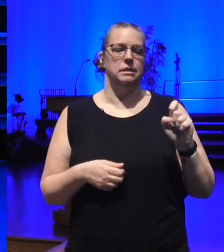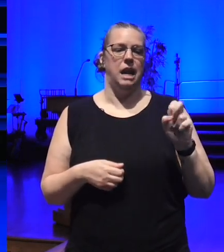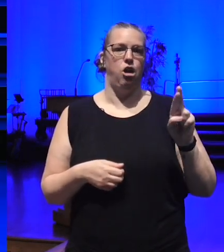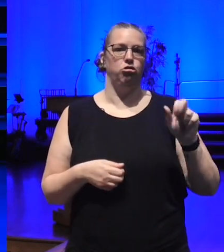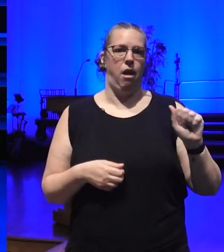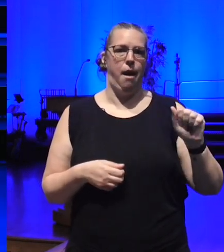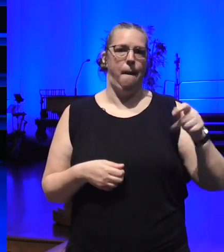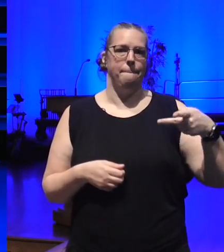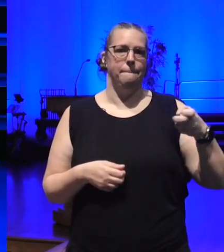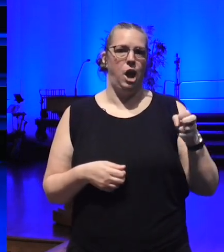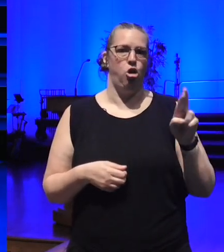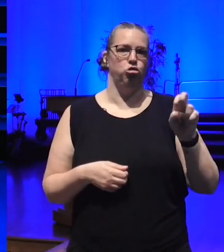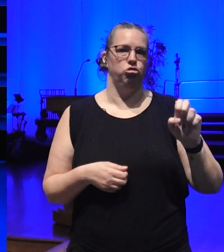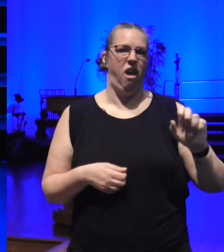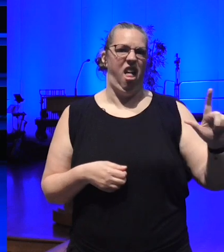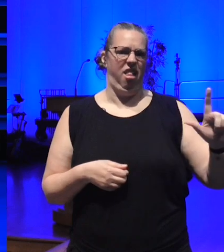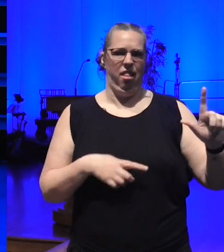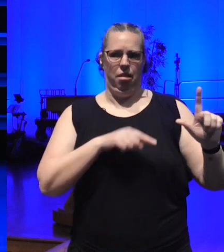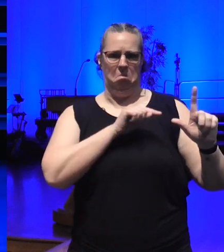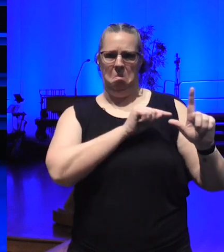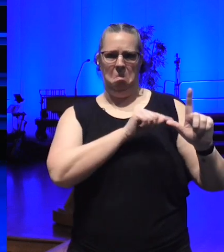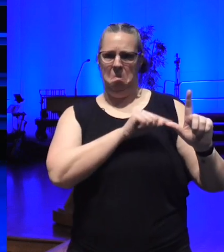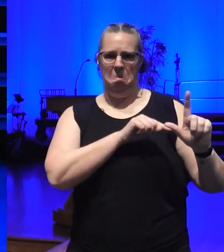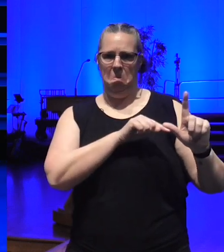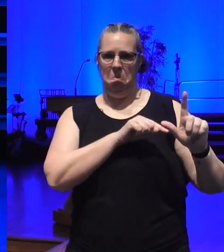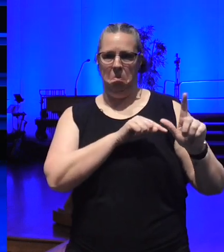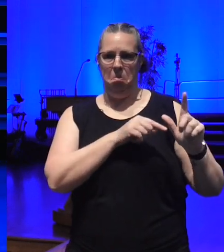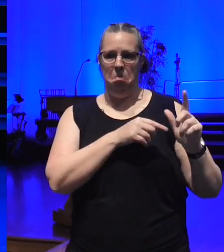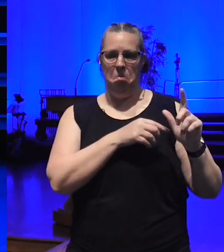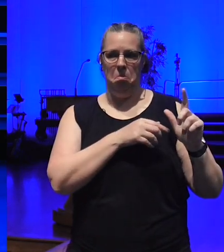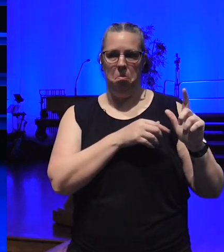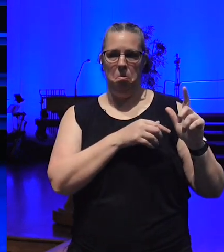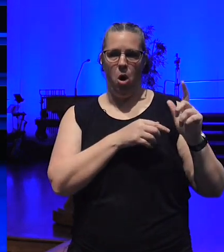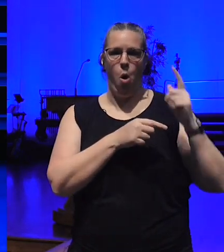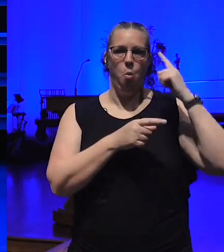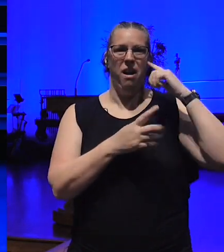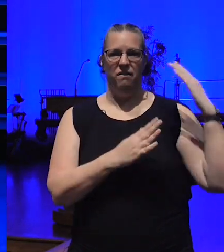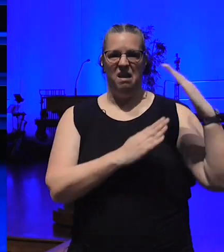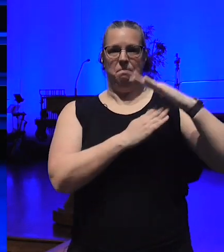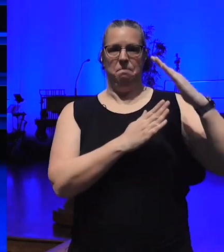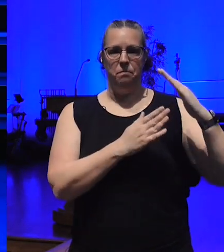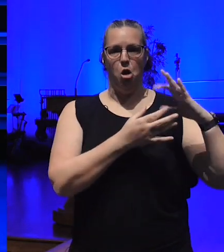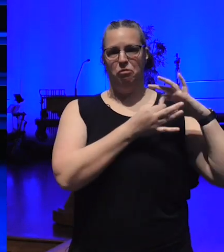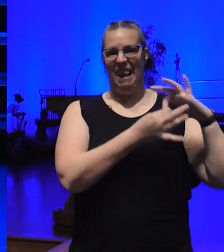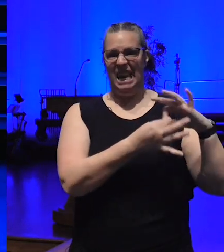our country and perhaps in the world on this topic of relationships gives this um relationship advice